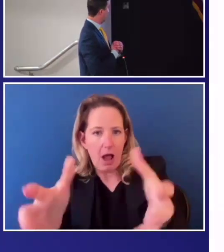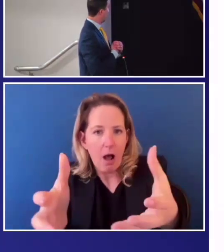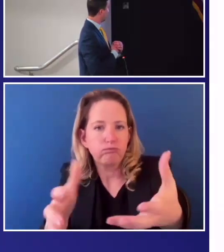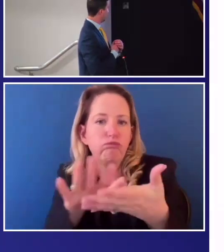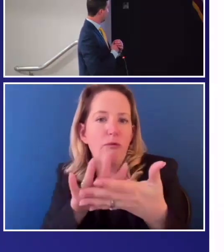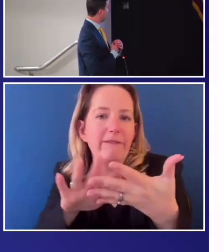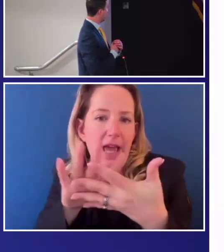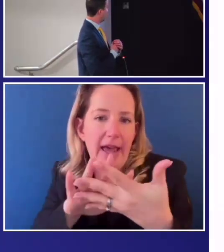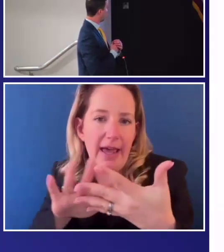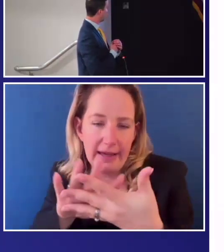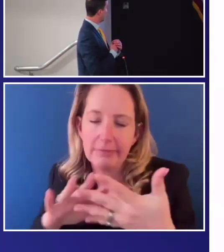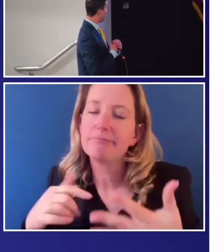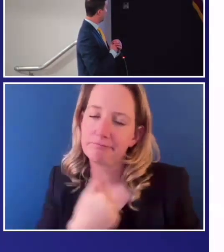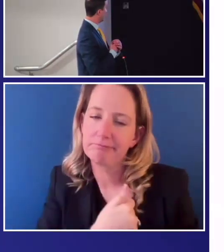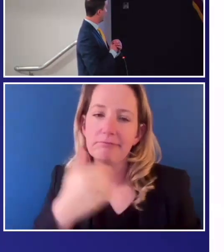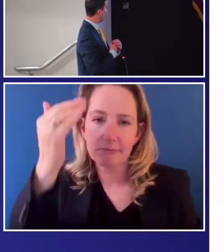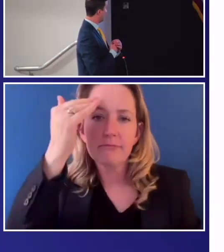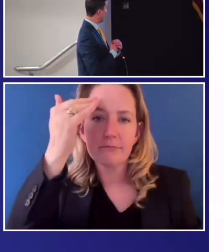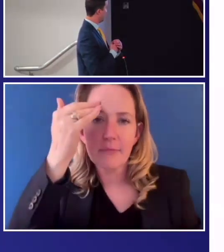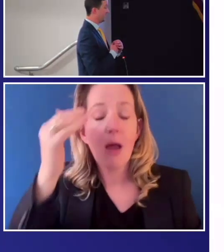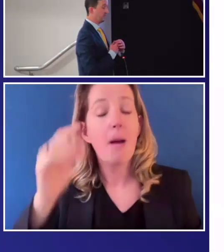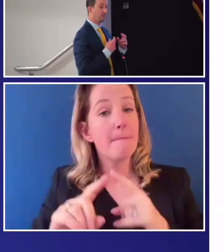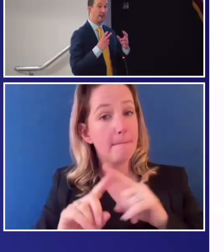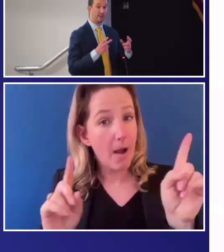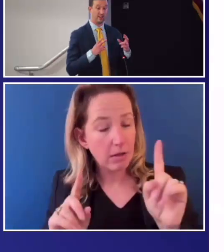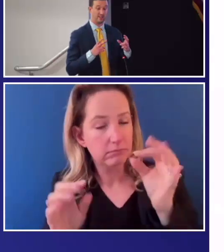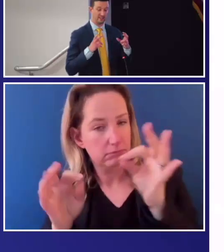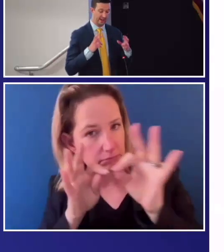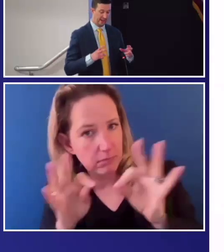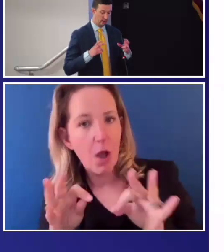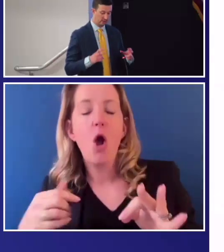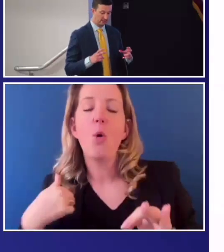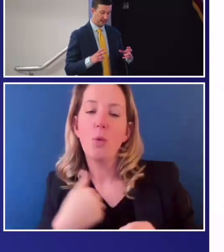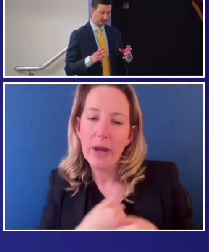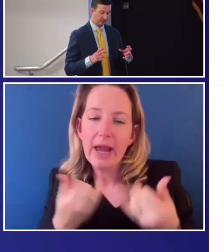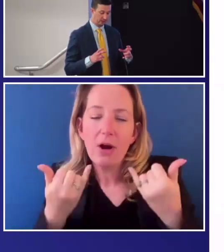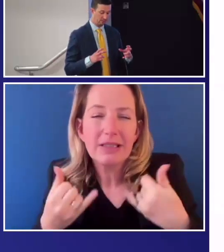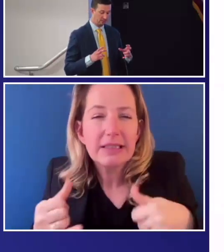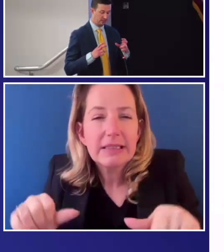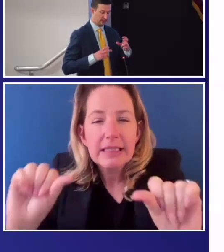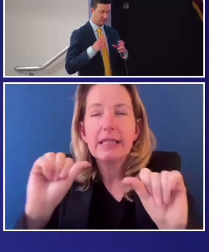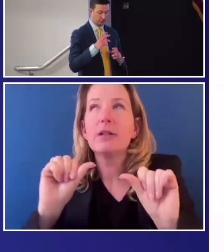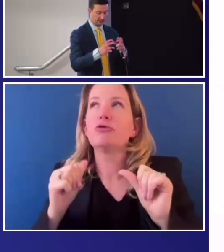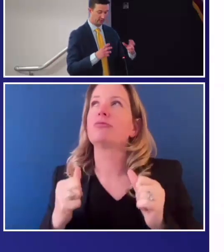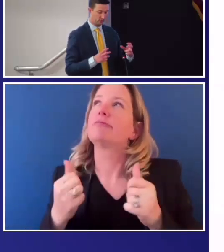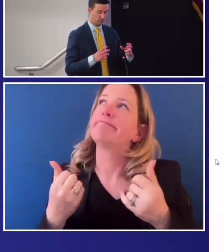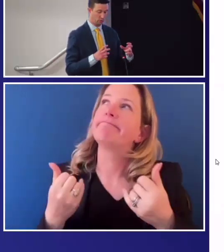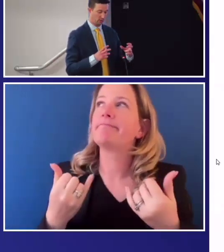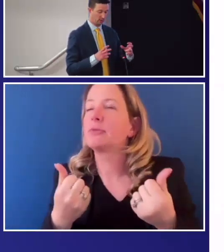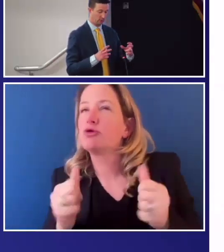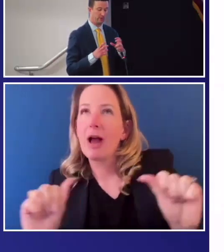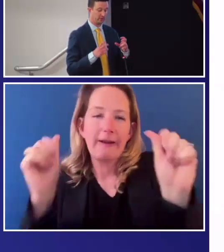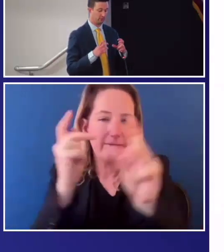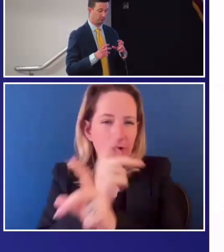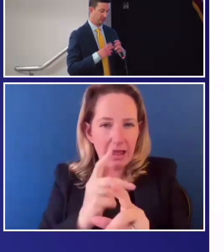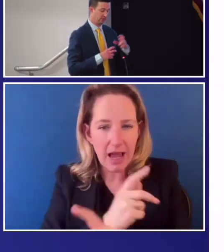In essence, we are still in the process of finalizing how exactly the data transfer will work. Well, there's several reasons.